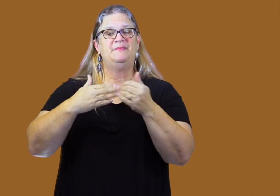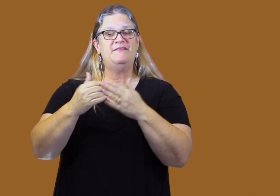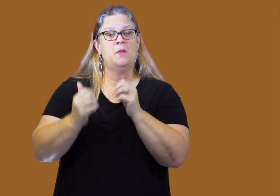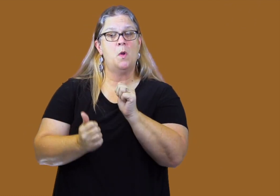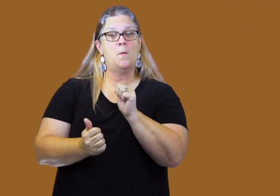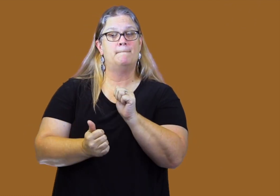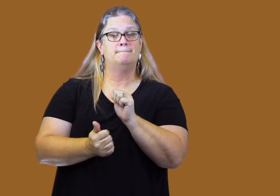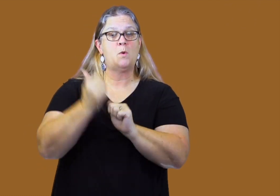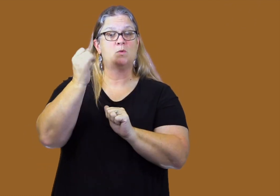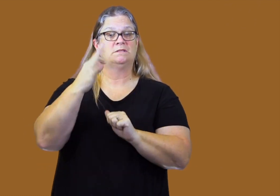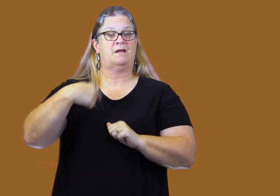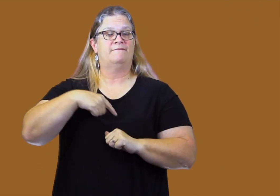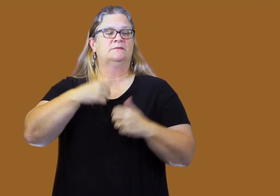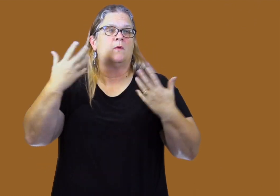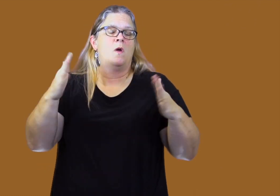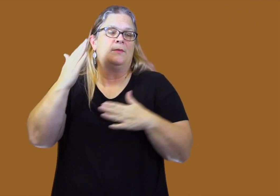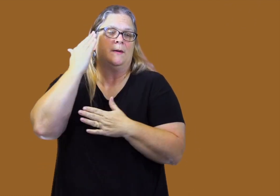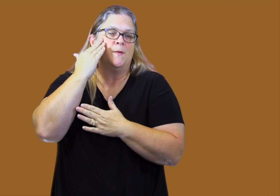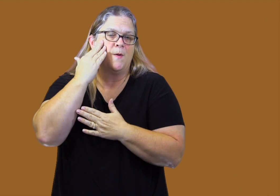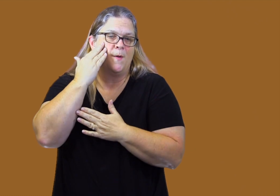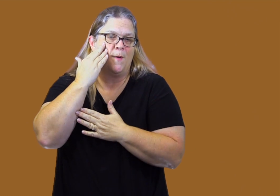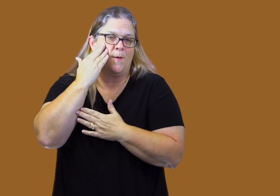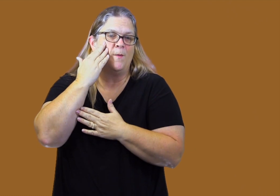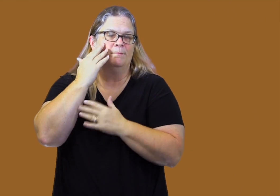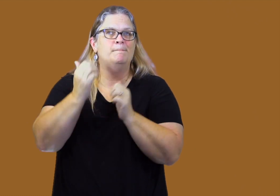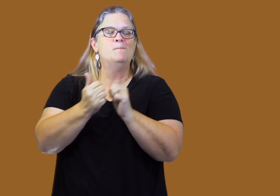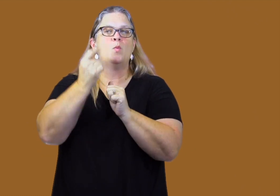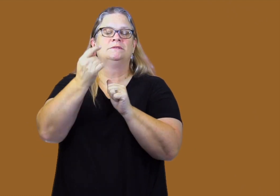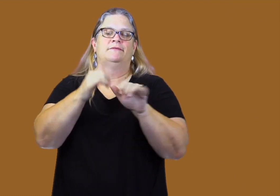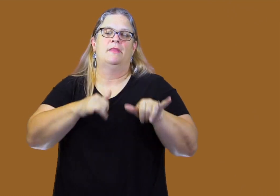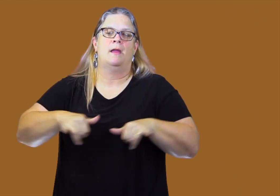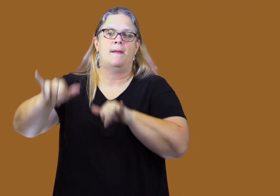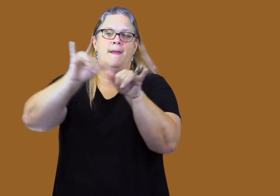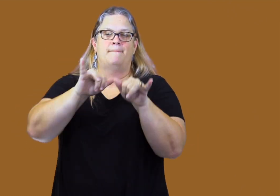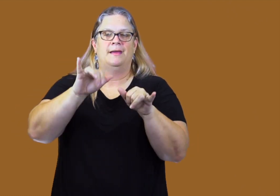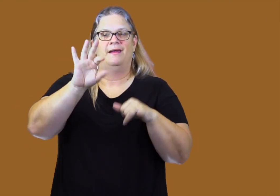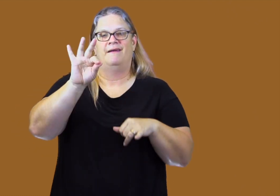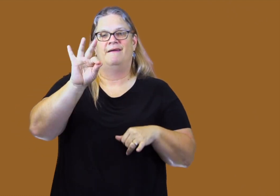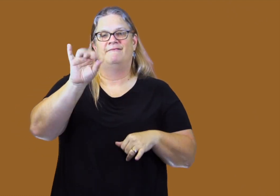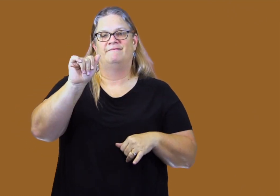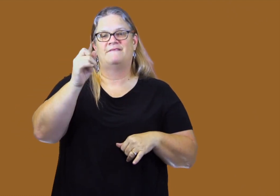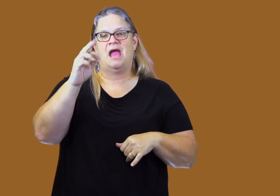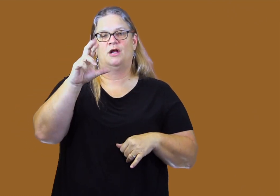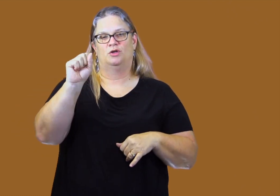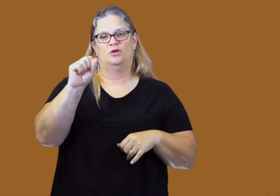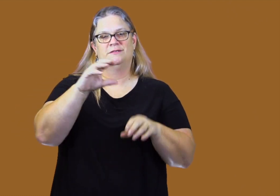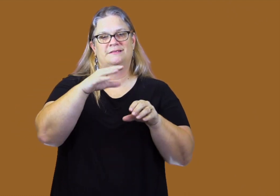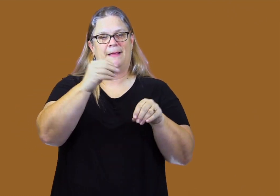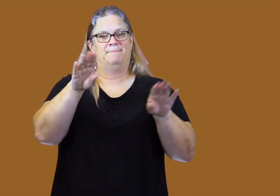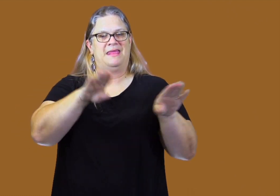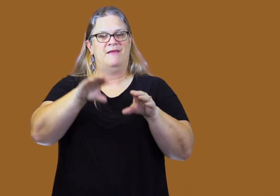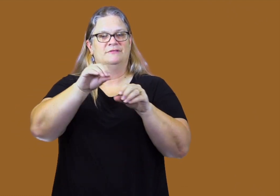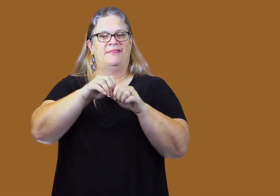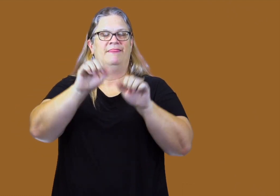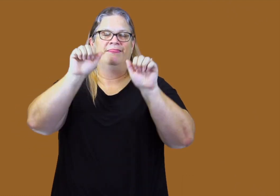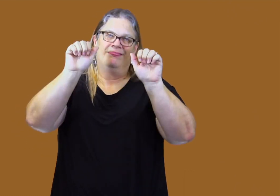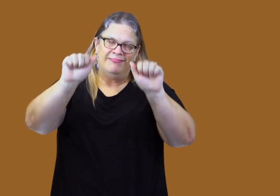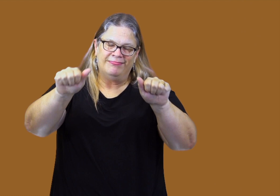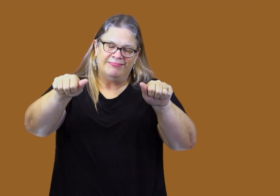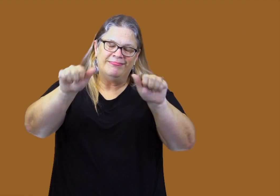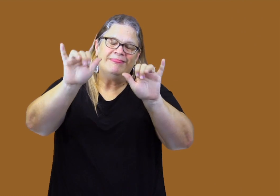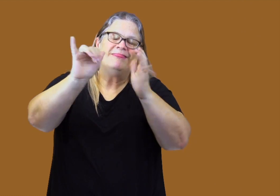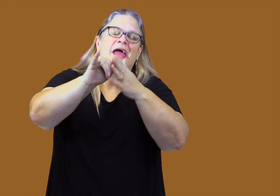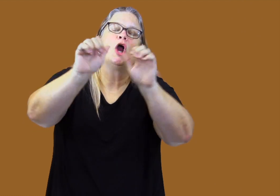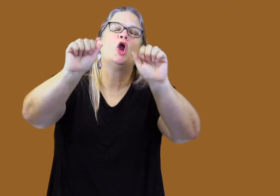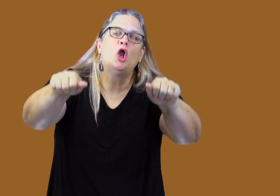Even though most of us already know most of the common factors and behaviors